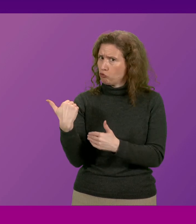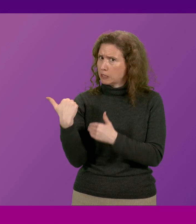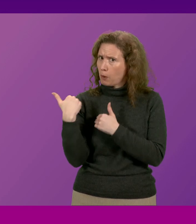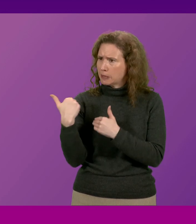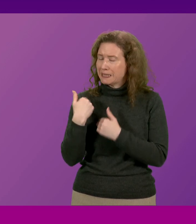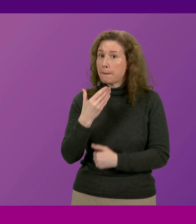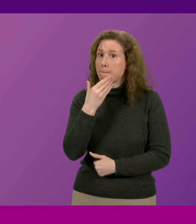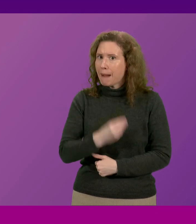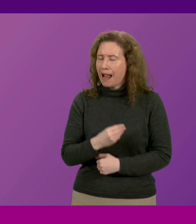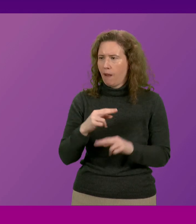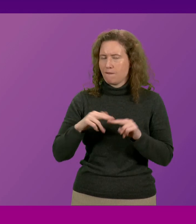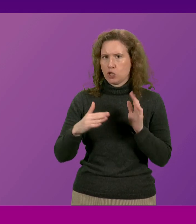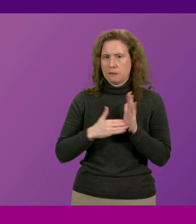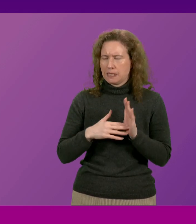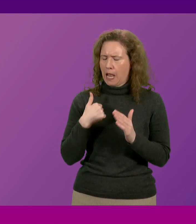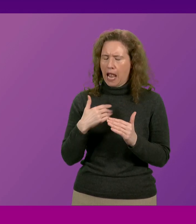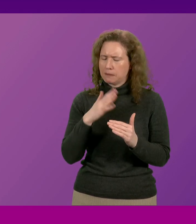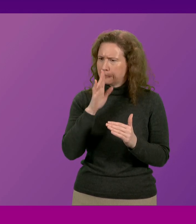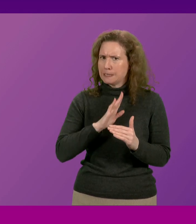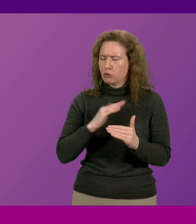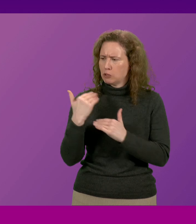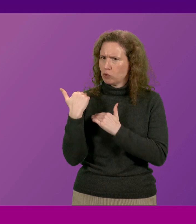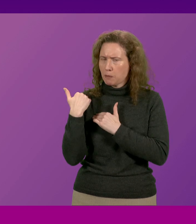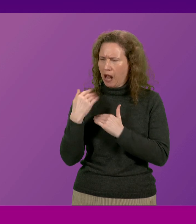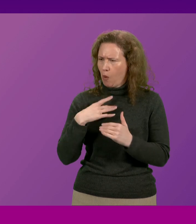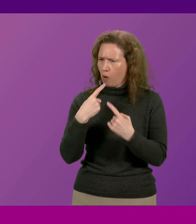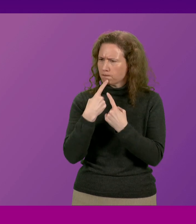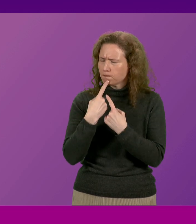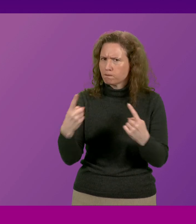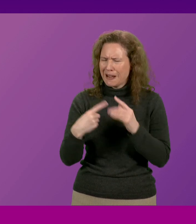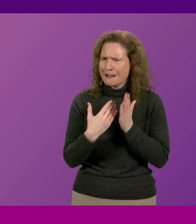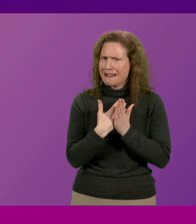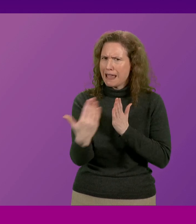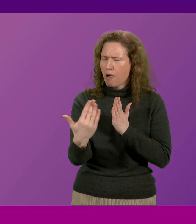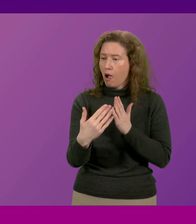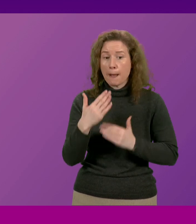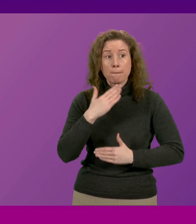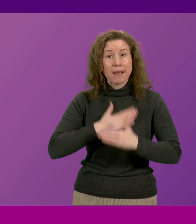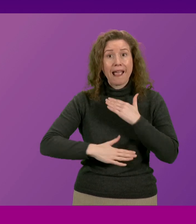a male First Minister of Scotland to make it absolutely clear that the behaviour of boys